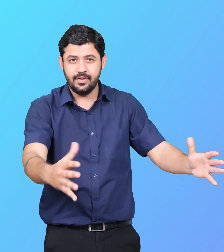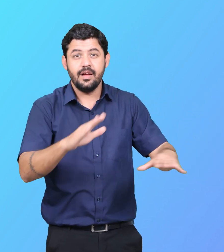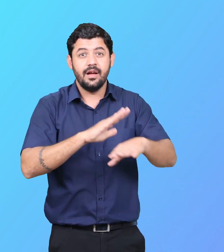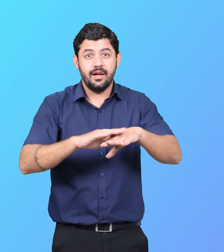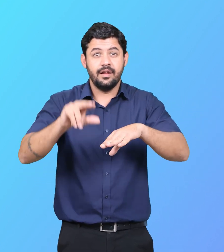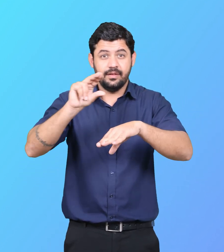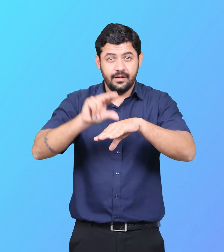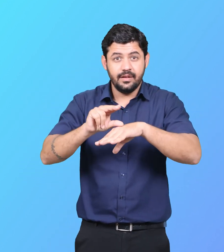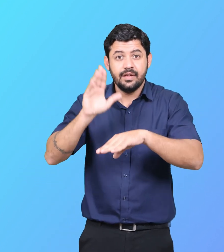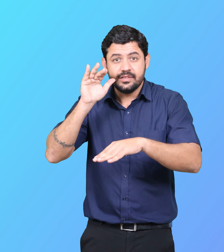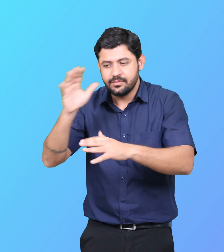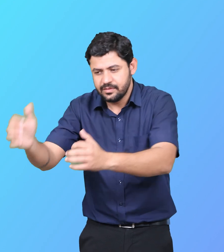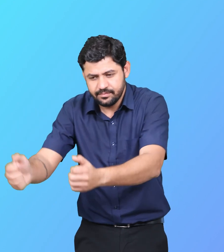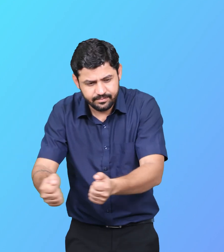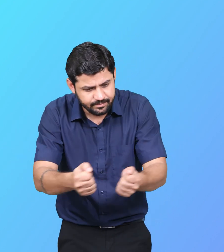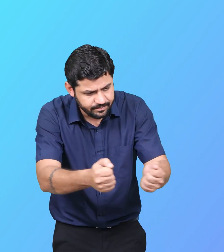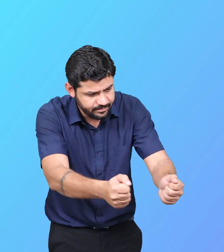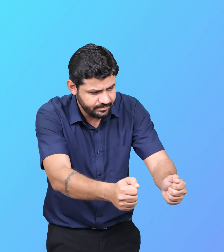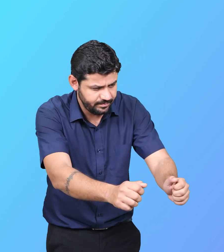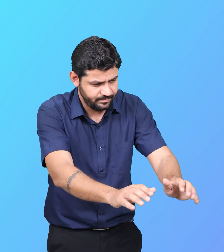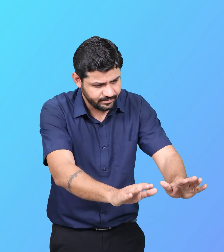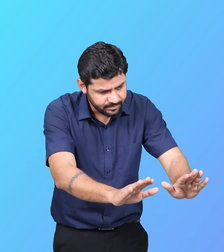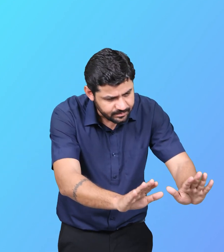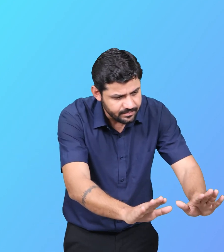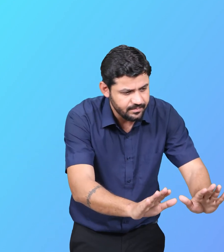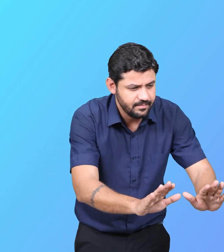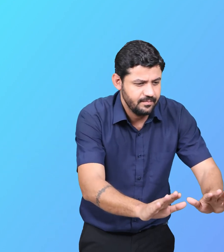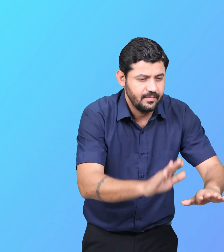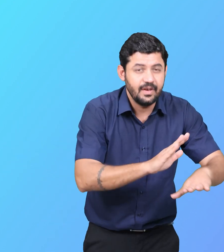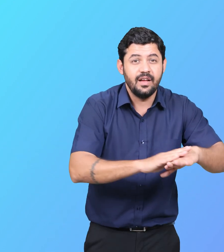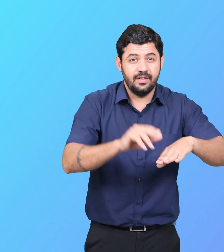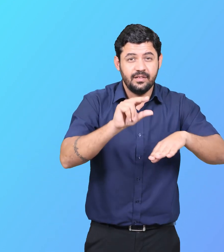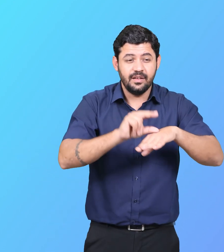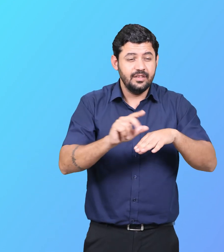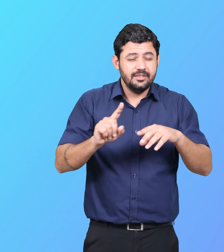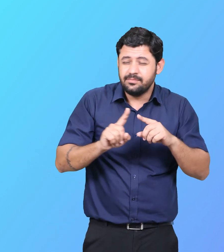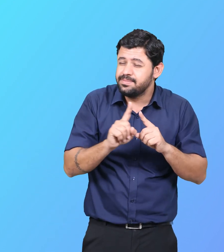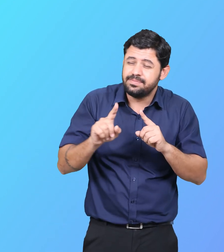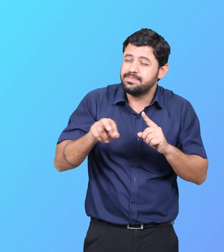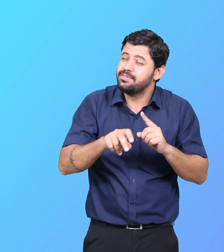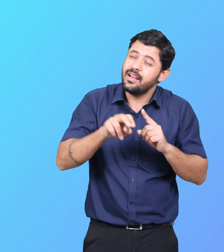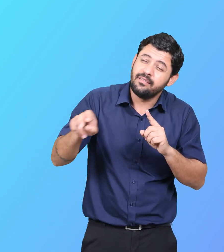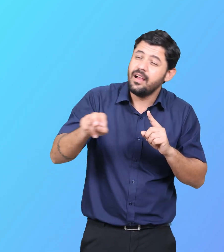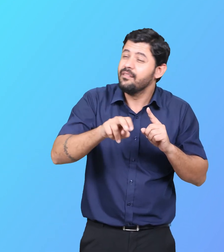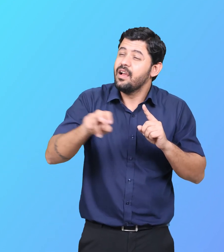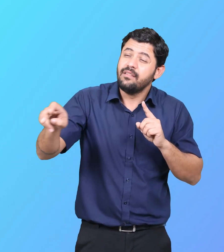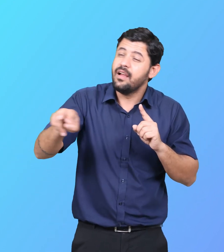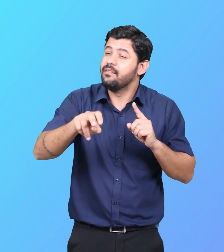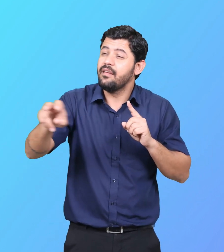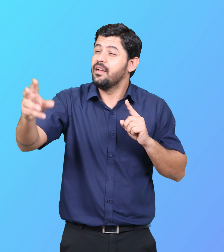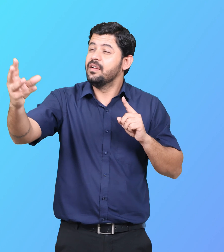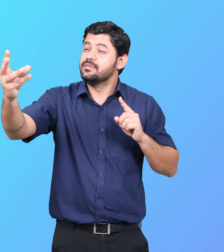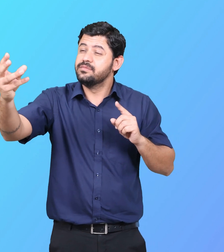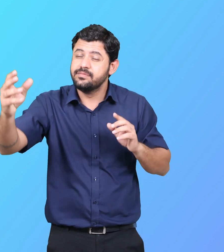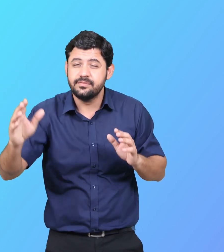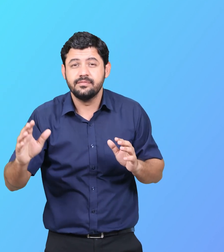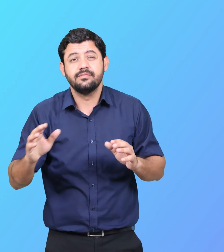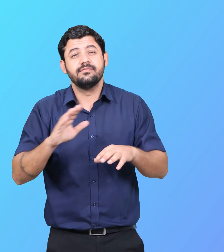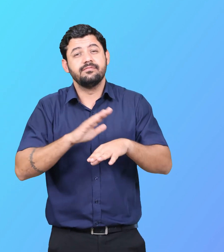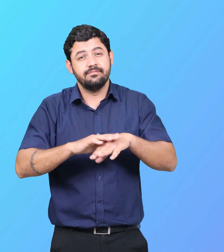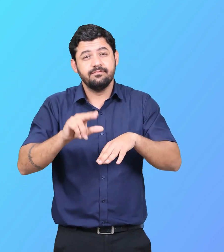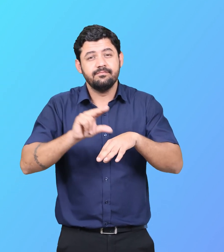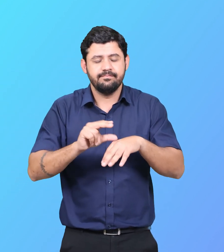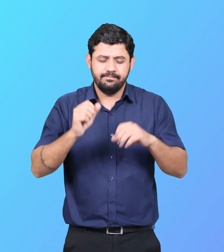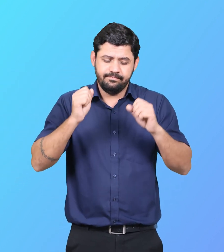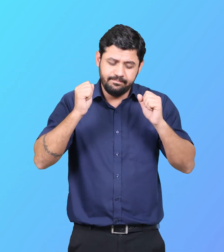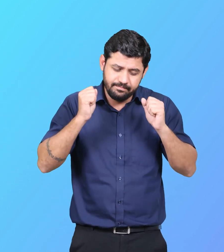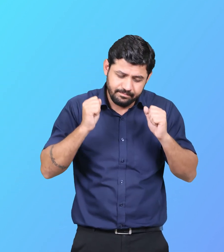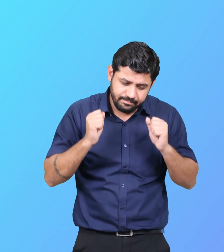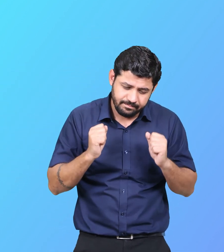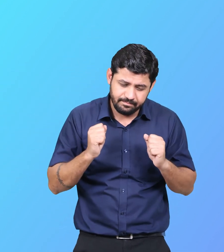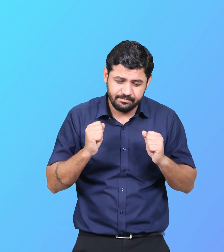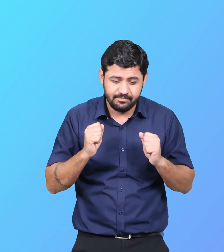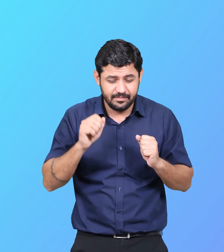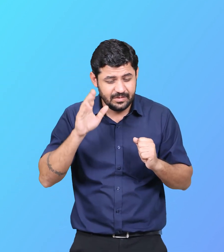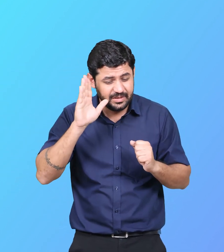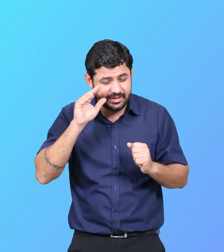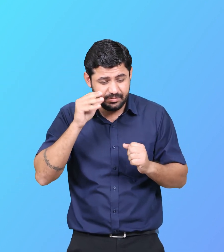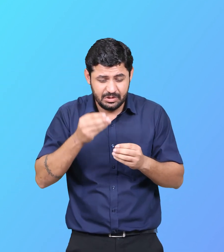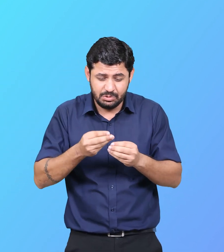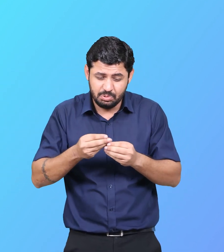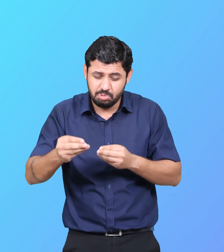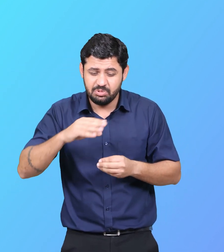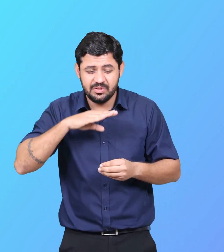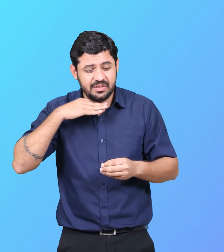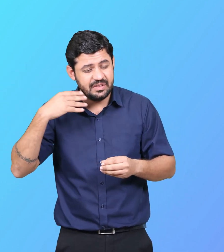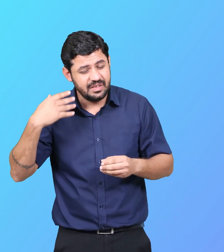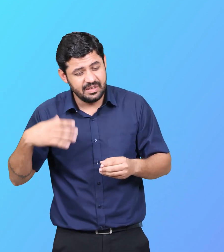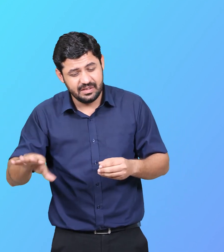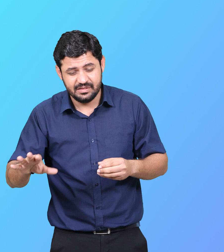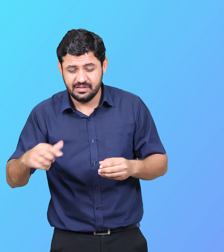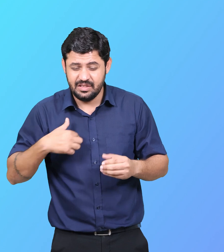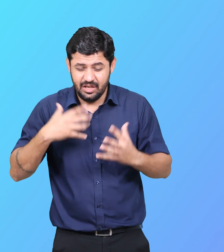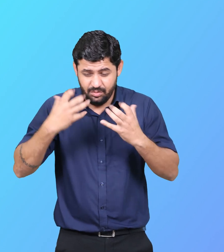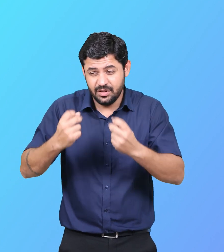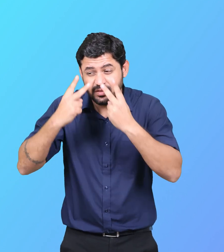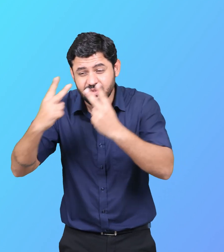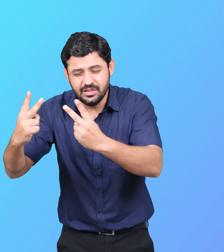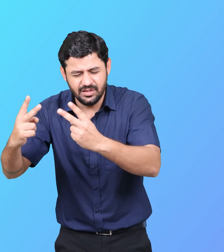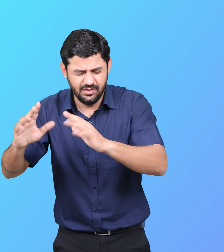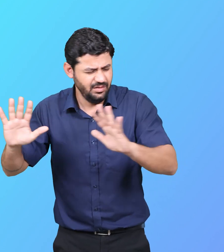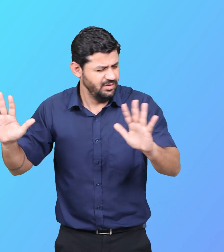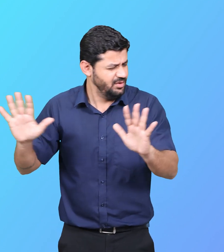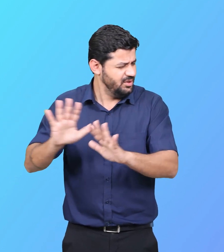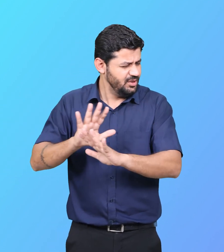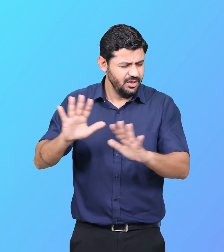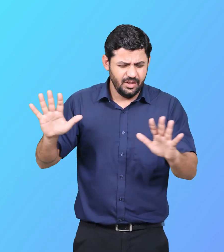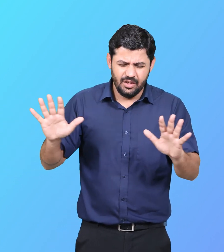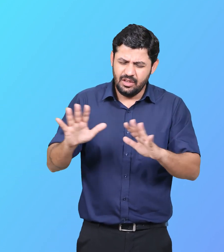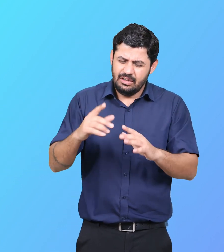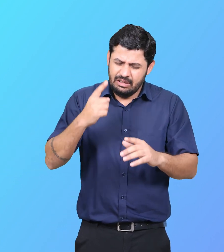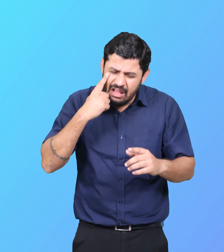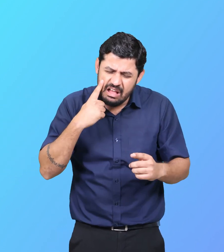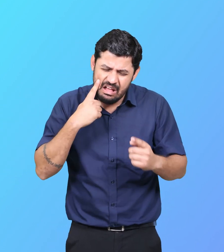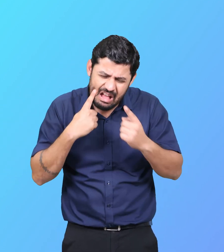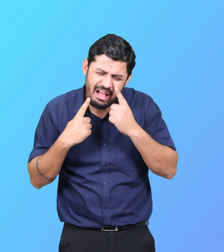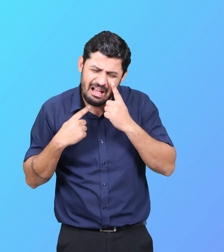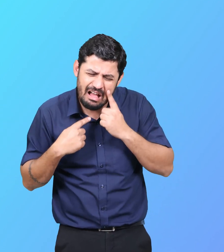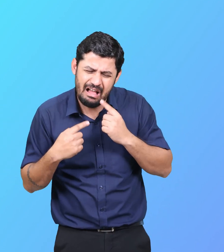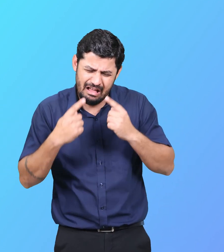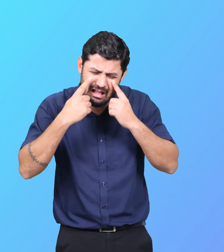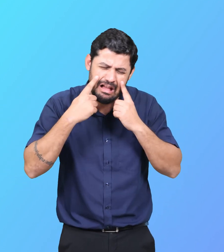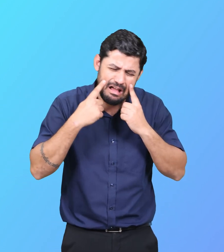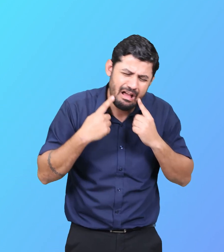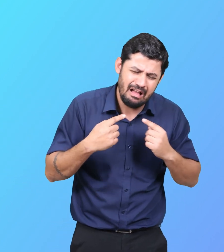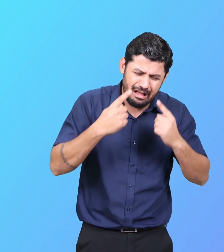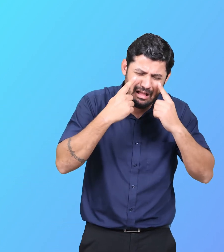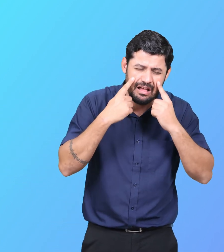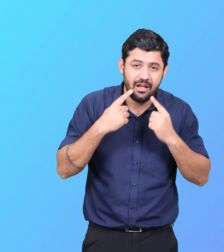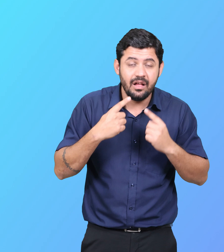She walked away and sat down where she could not see him. She did not want to watch him die. As she sat there, she began to cry.